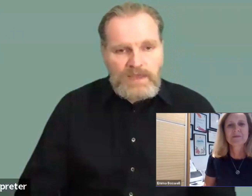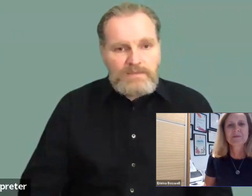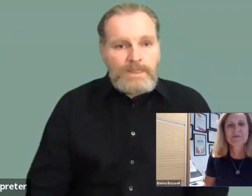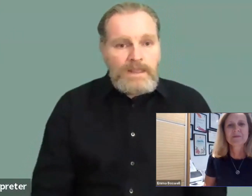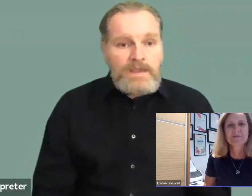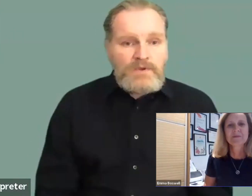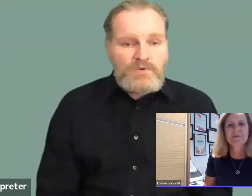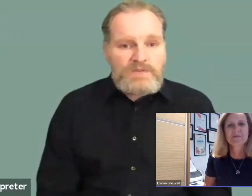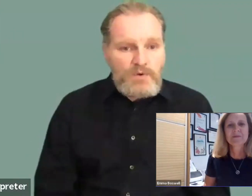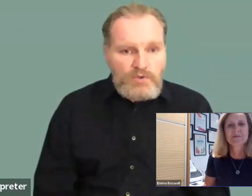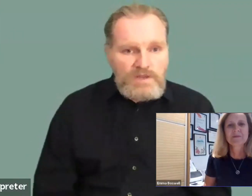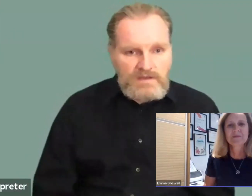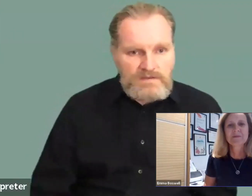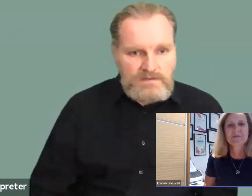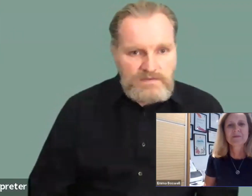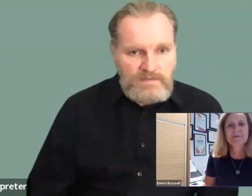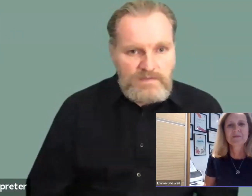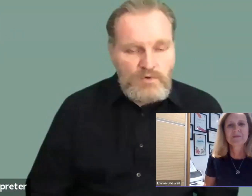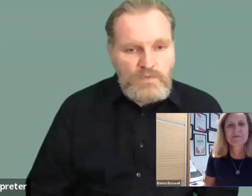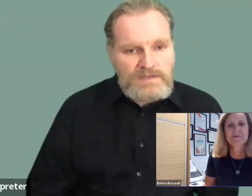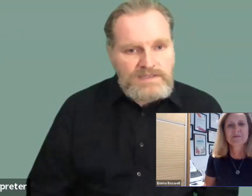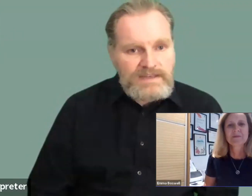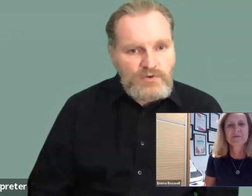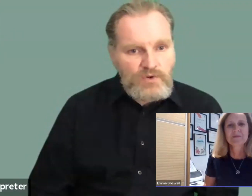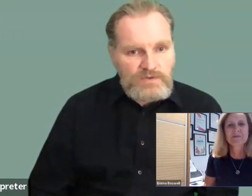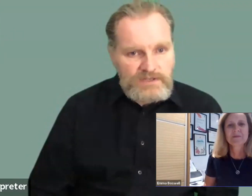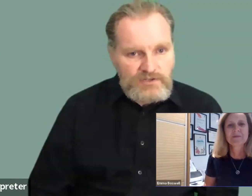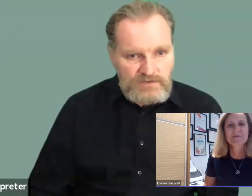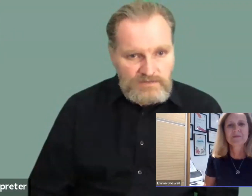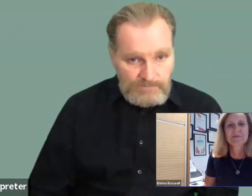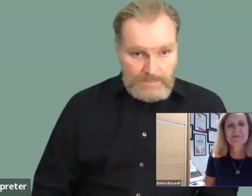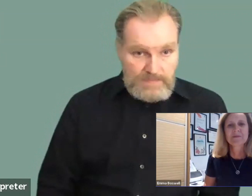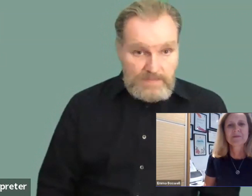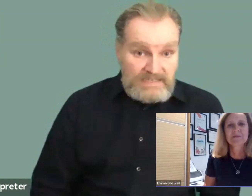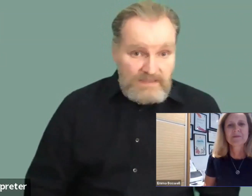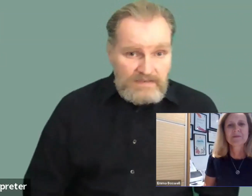okay. Because the more you learn, the more you understand your condition, the better things